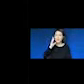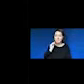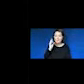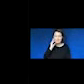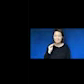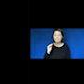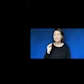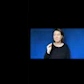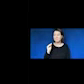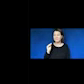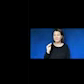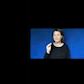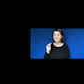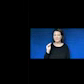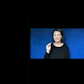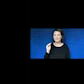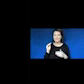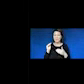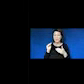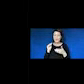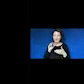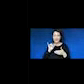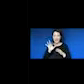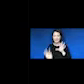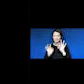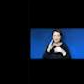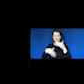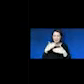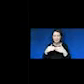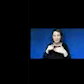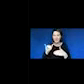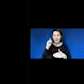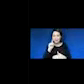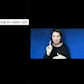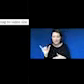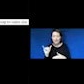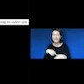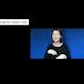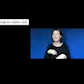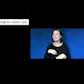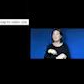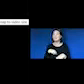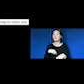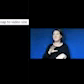what they did during that discovery process, but also what is their interests and some